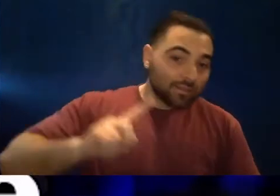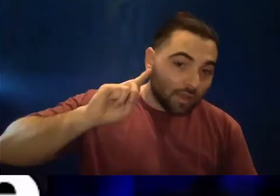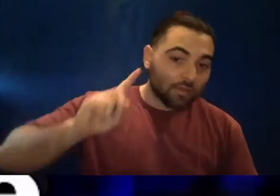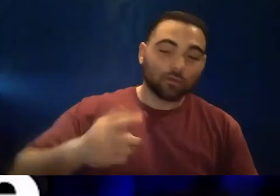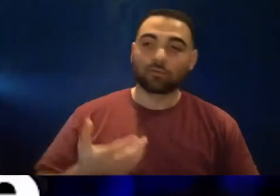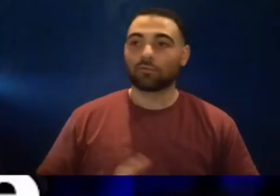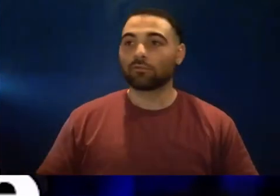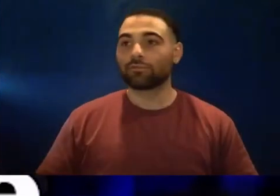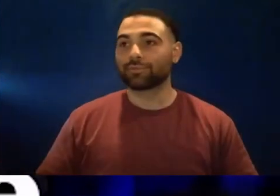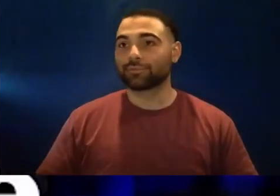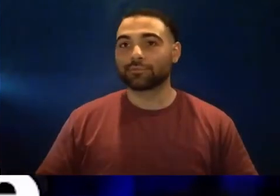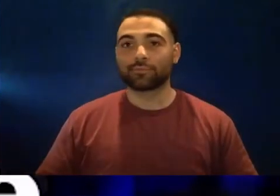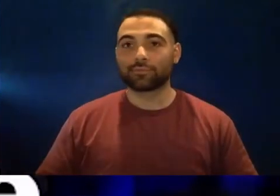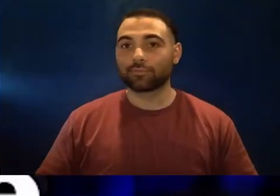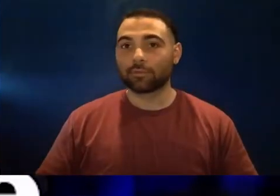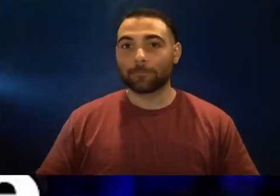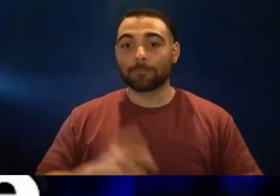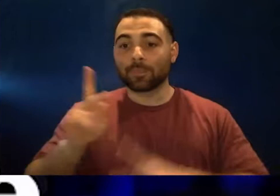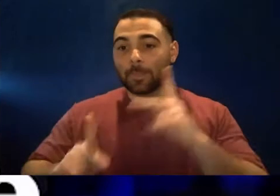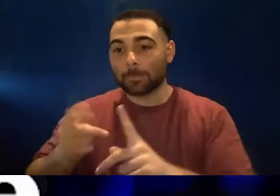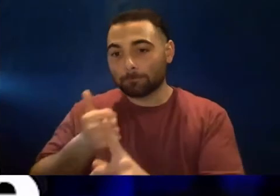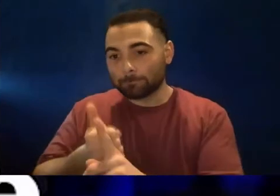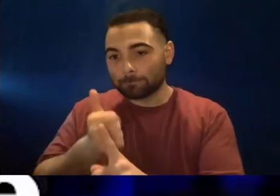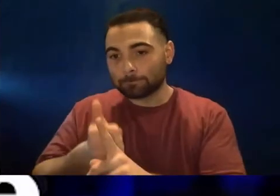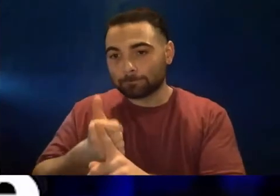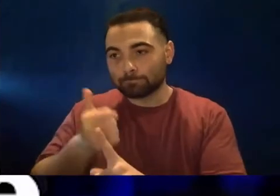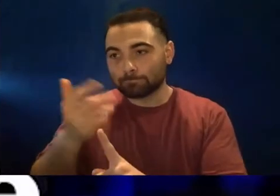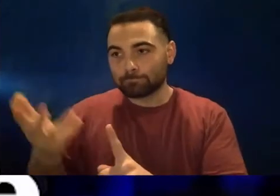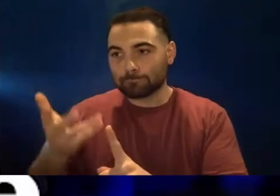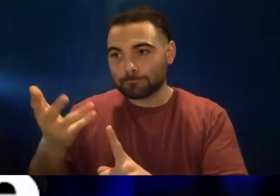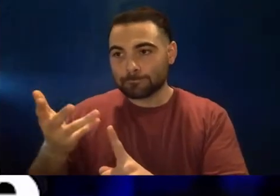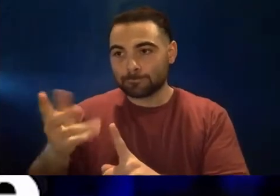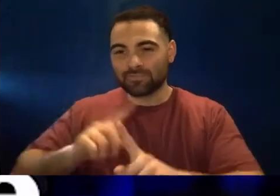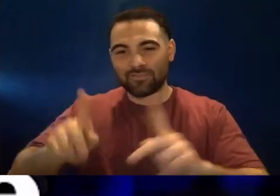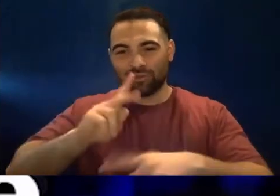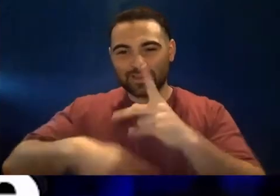and people with different types of disabilities